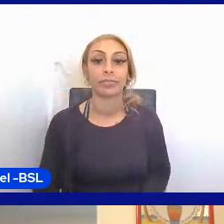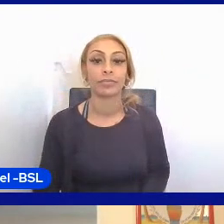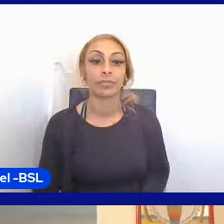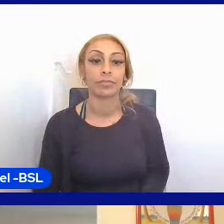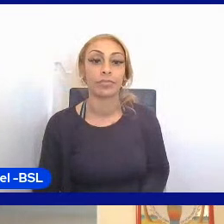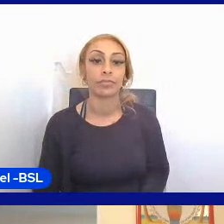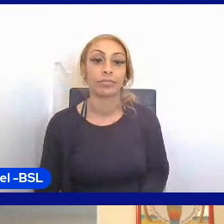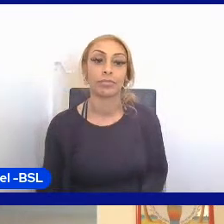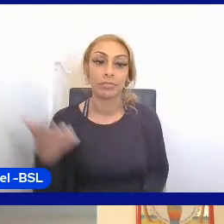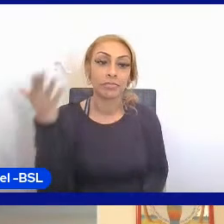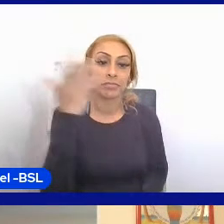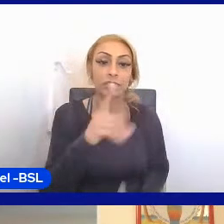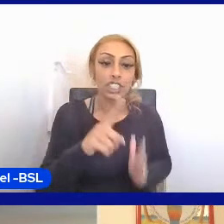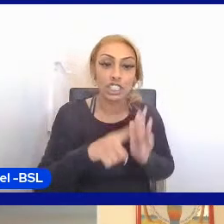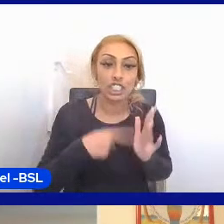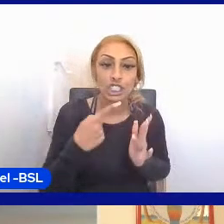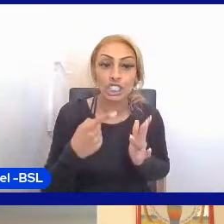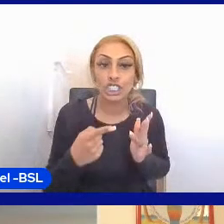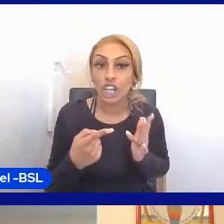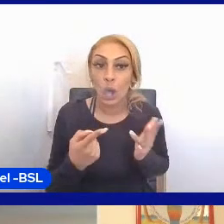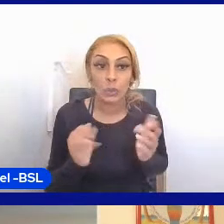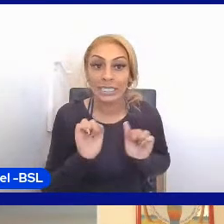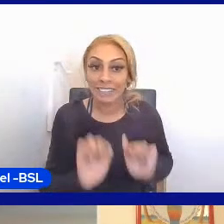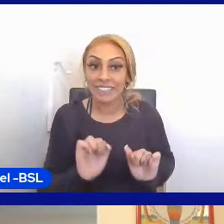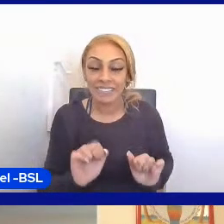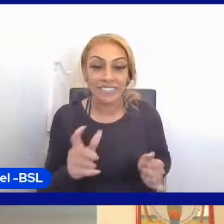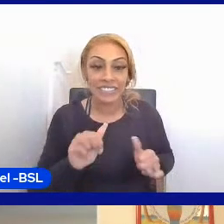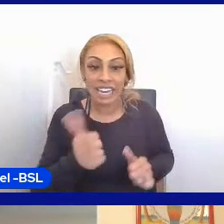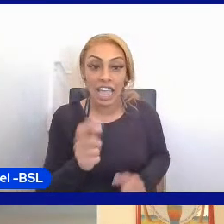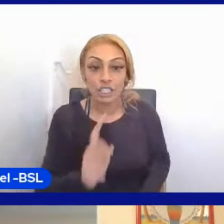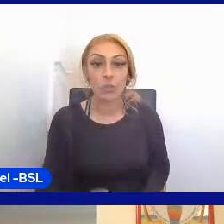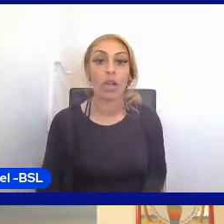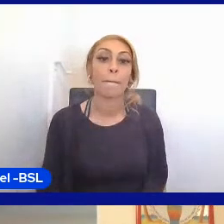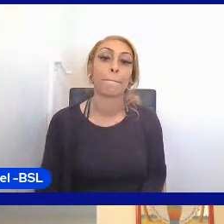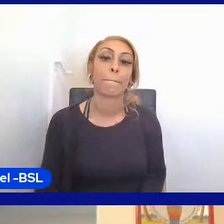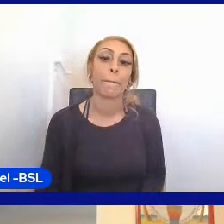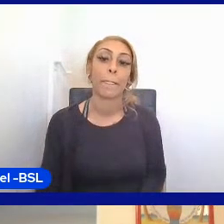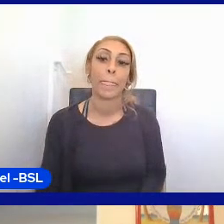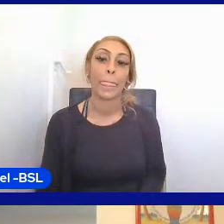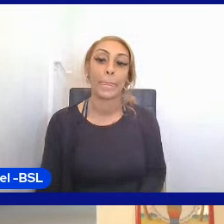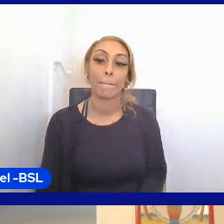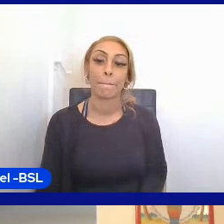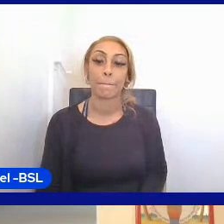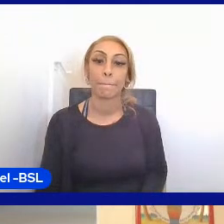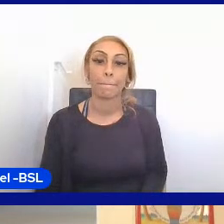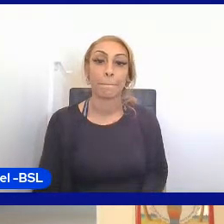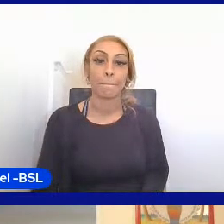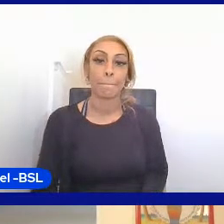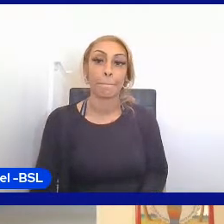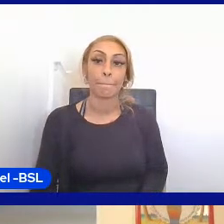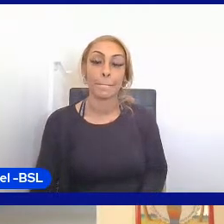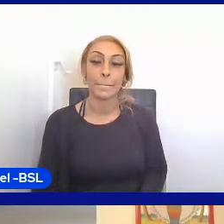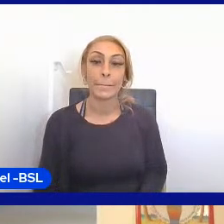I look forward to seeing that very much. Joe, what's next for you? Where are you going with this project next?